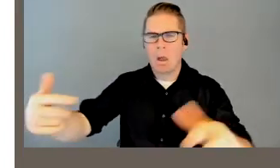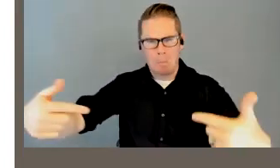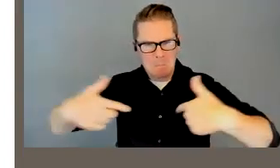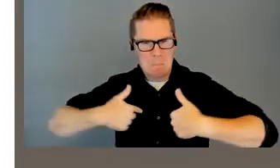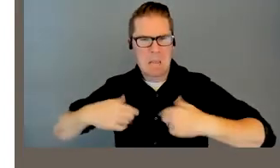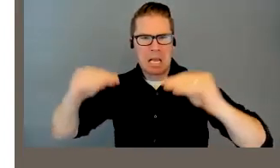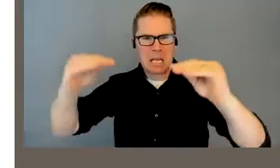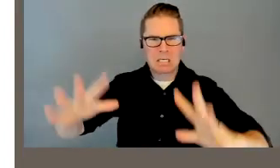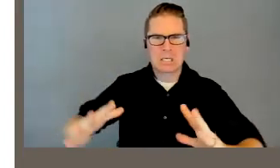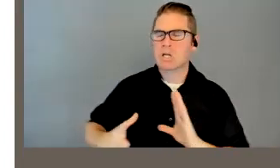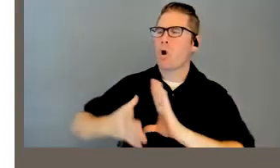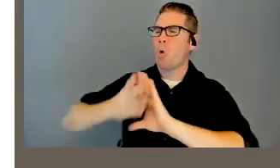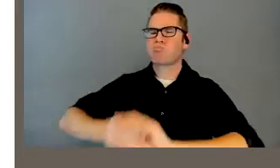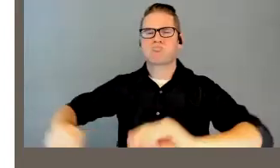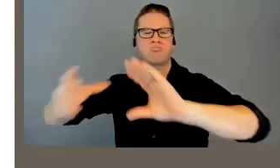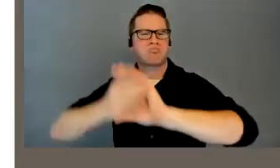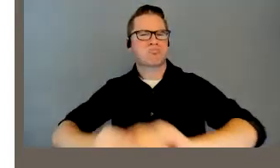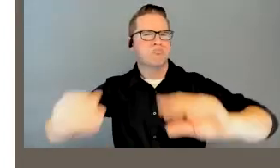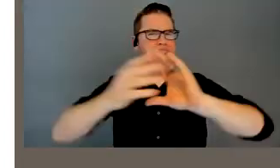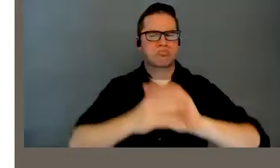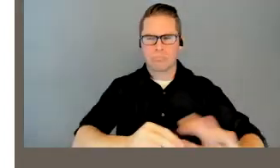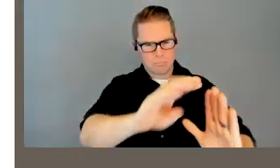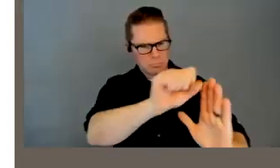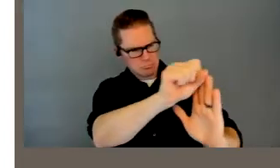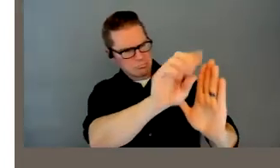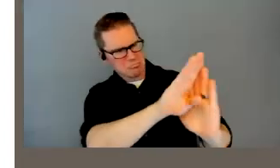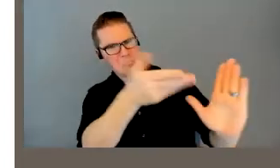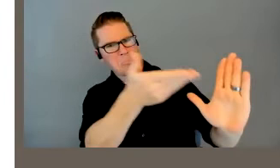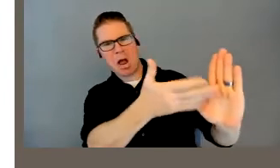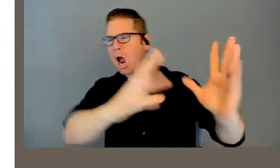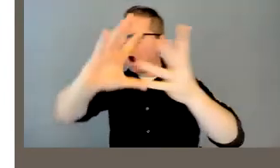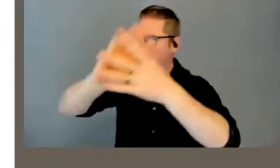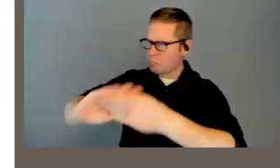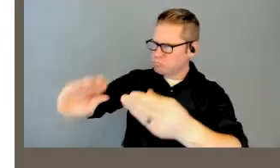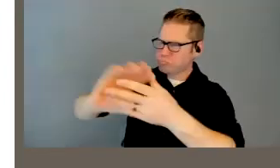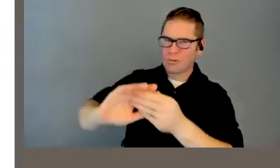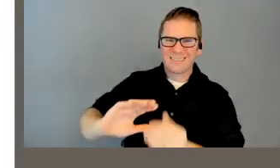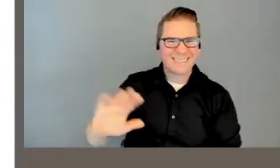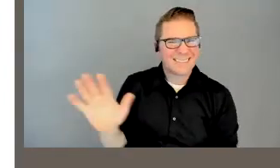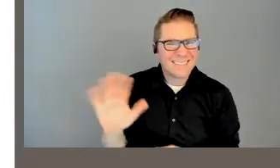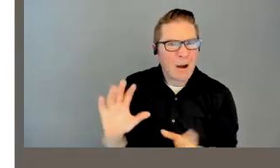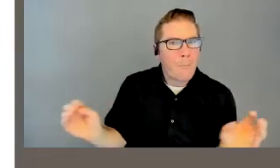and learning the syllabus, it's getting to know you too. Let's get to know each other.